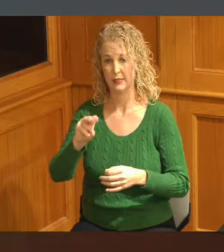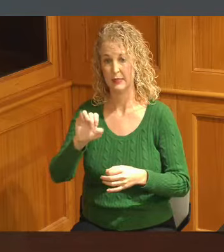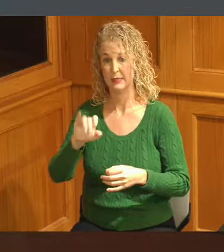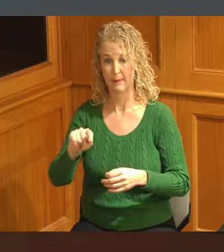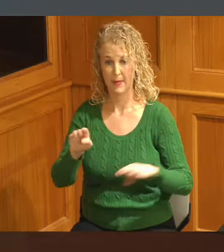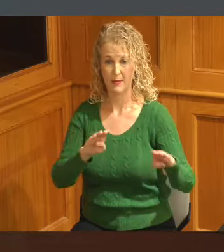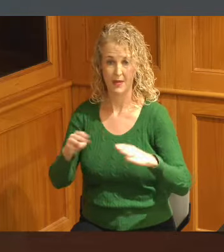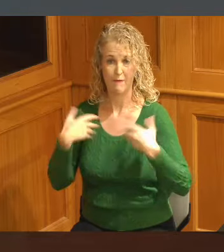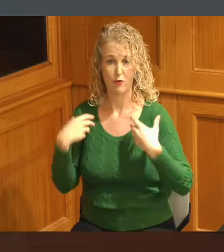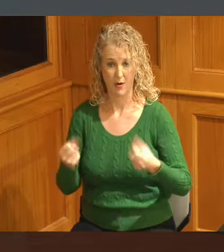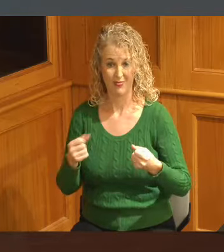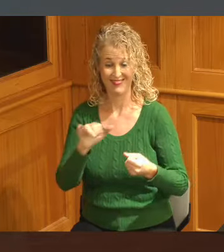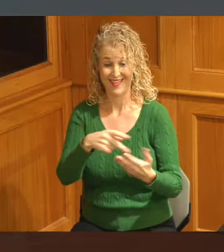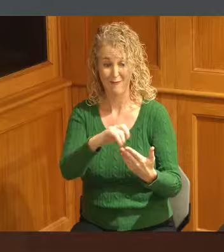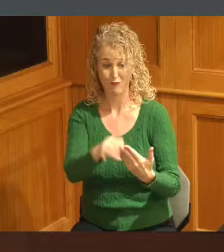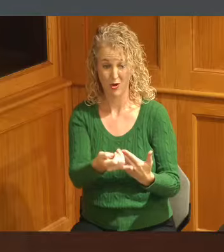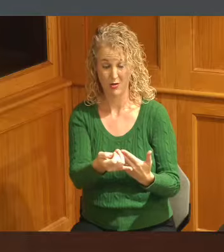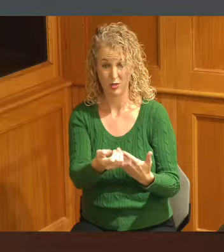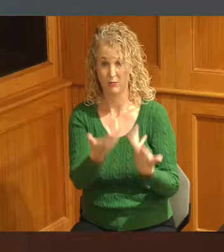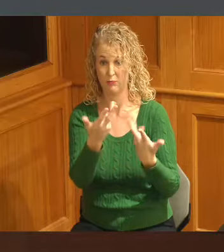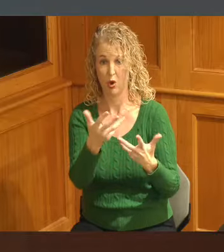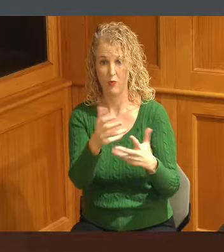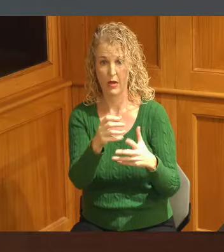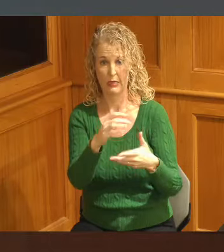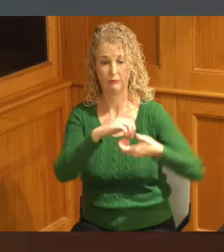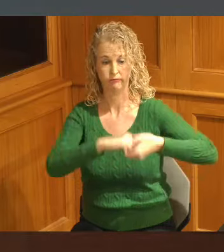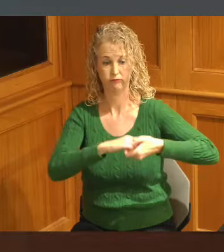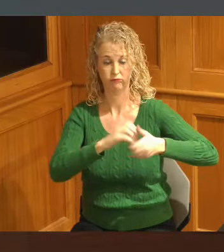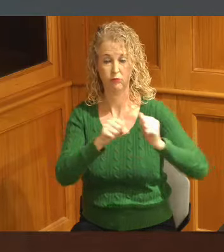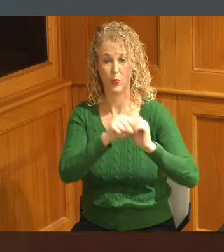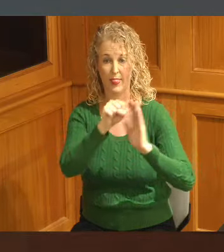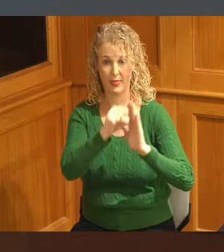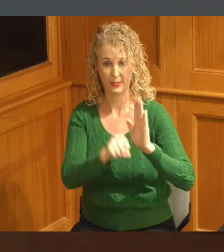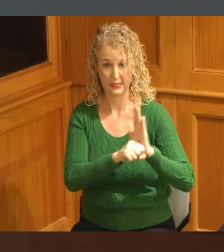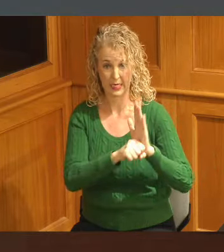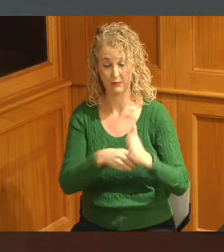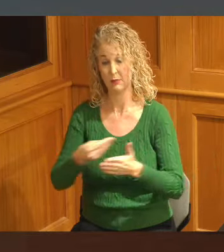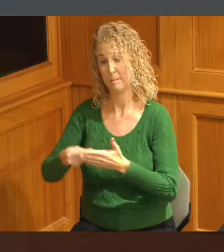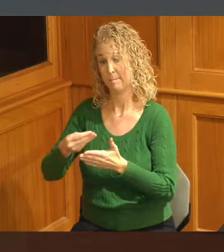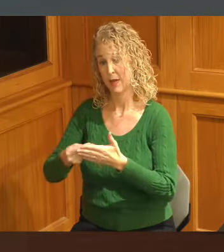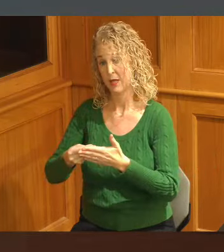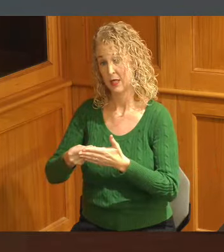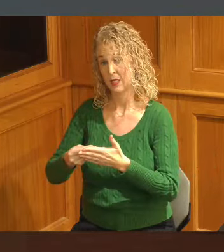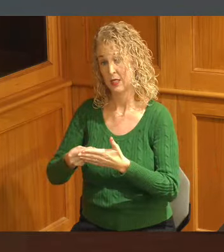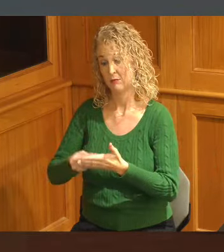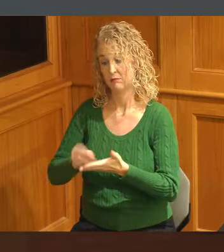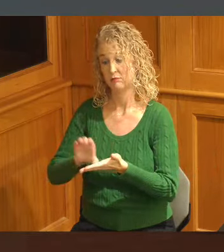that's a a project that's in cooperation with the state. there's funding for a permanent for the